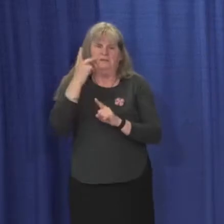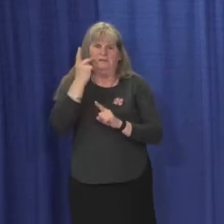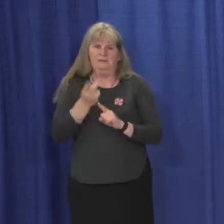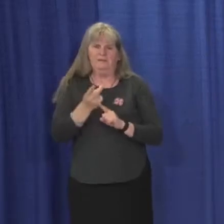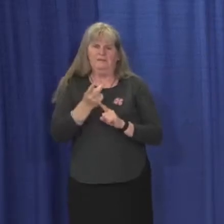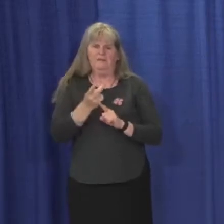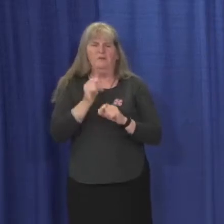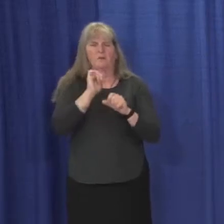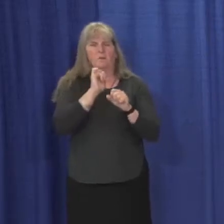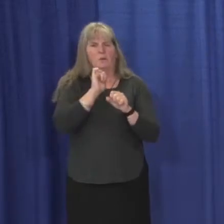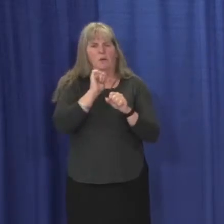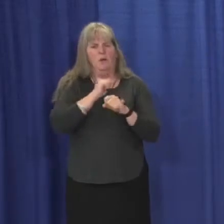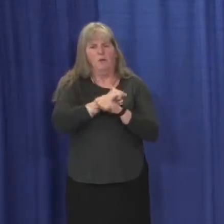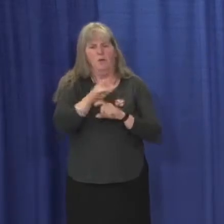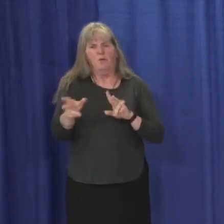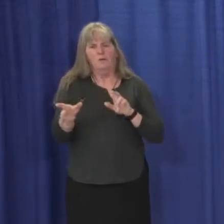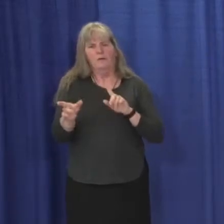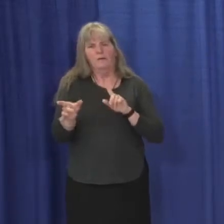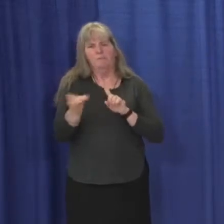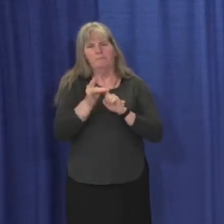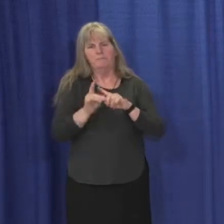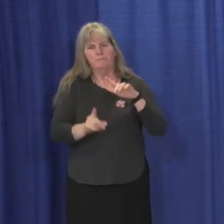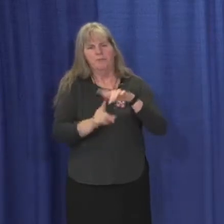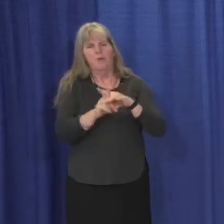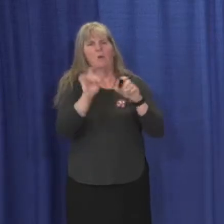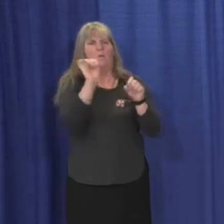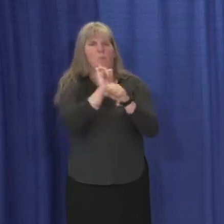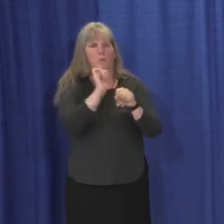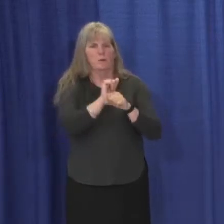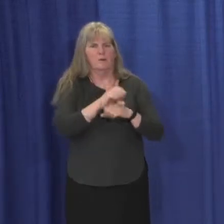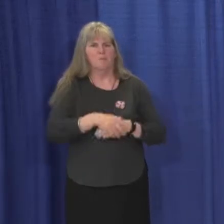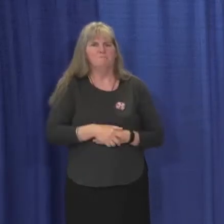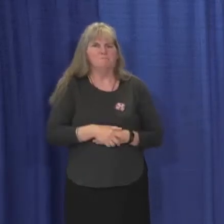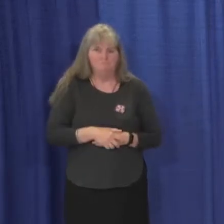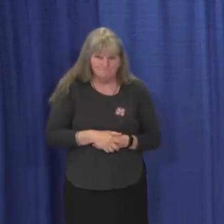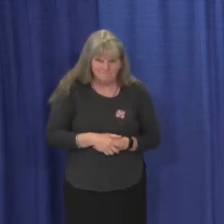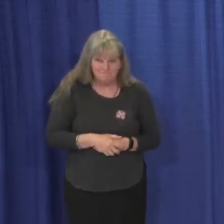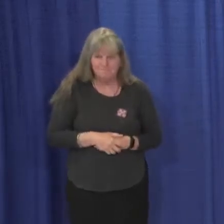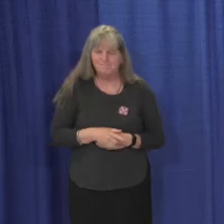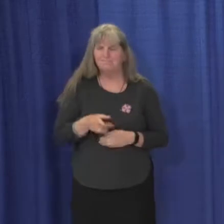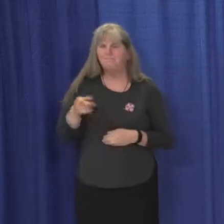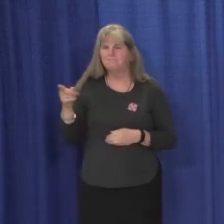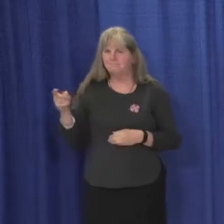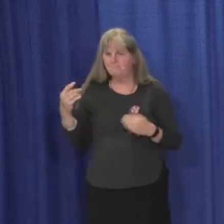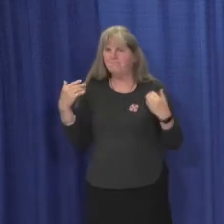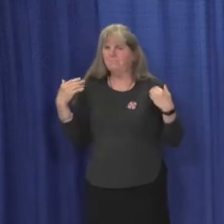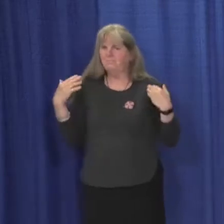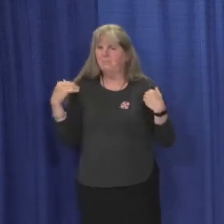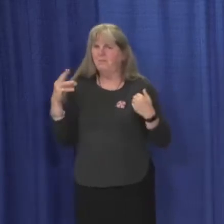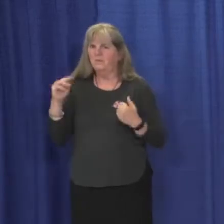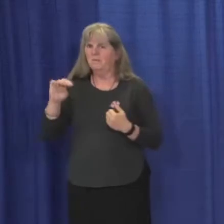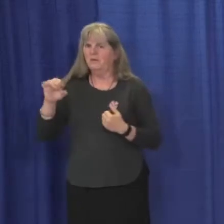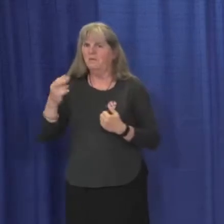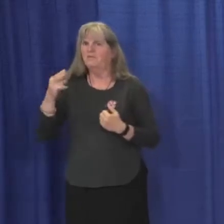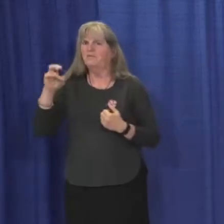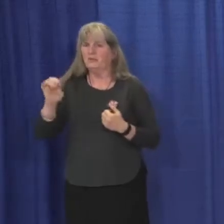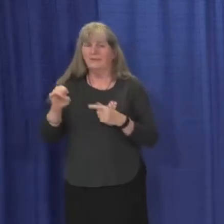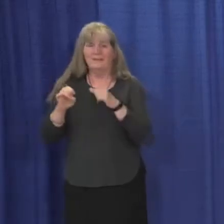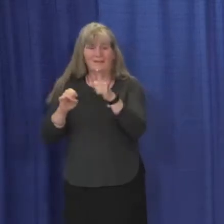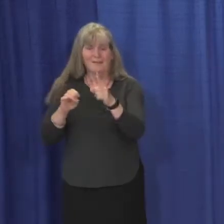We have also seen the effects of showing up in workplaces while sick and it is timely that the minister is reiterating those